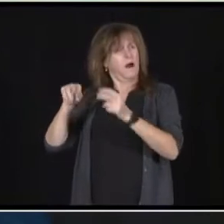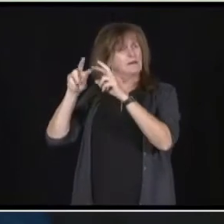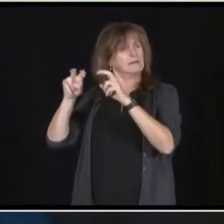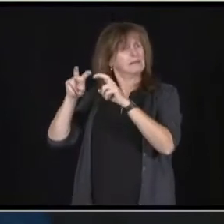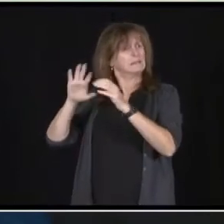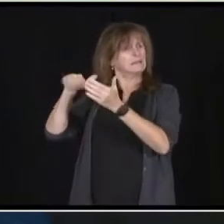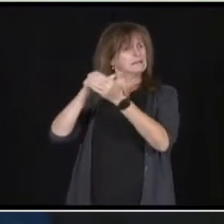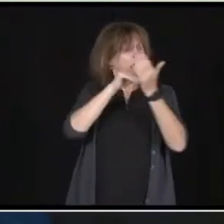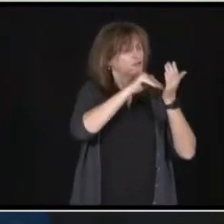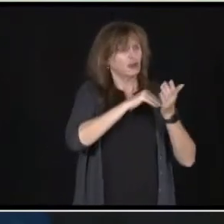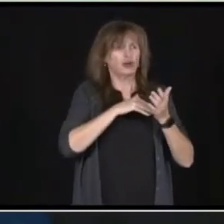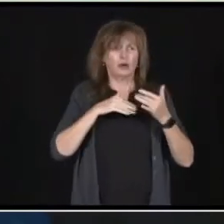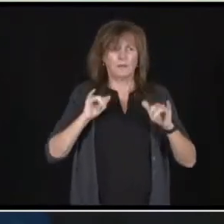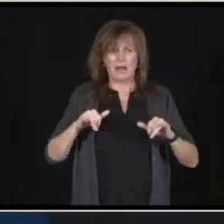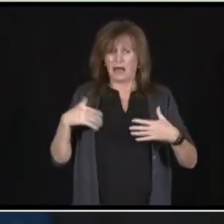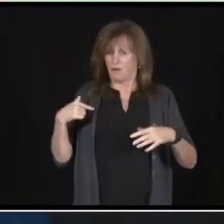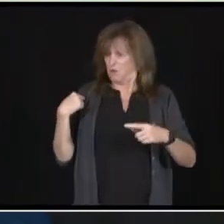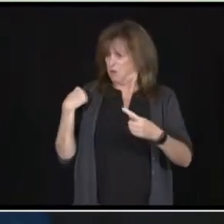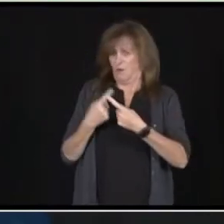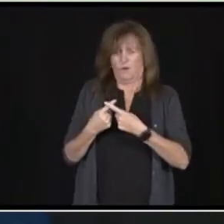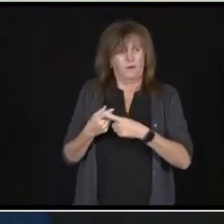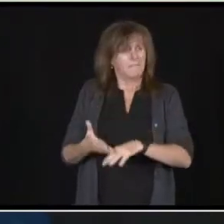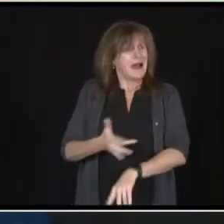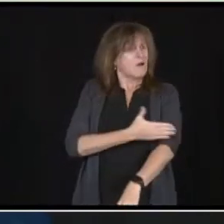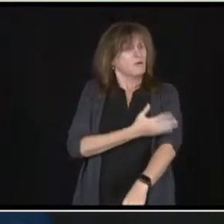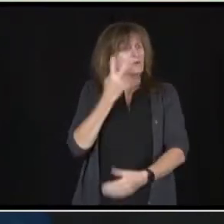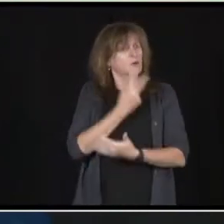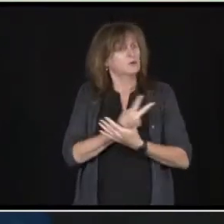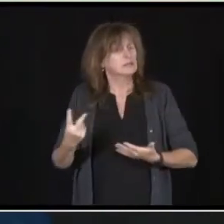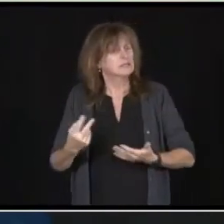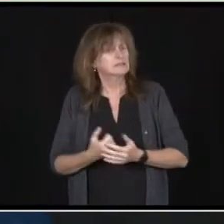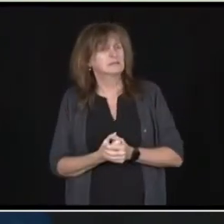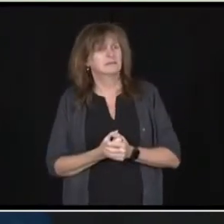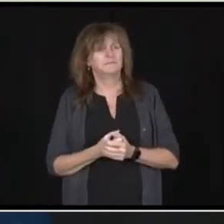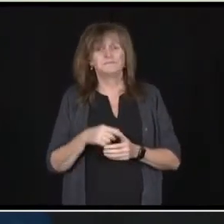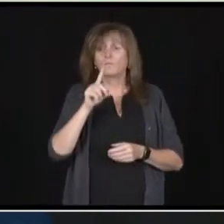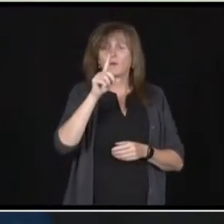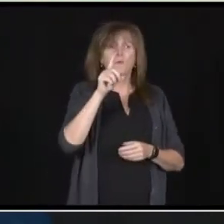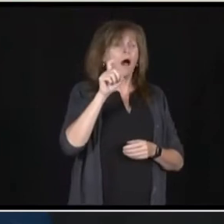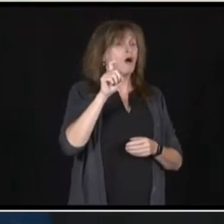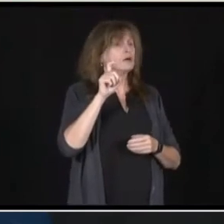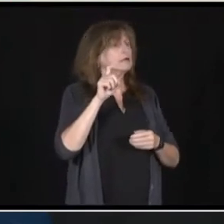And in two short weeks, we have made leaps and bounds. Over 100 pharmacies